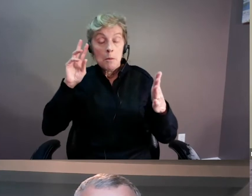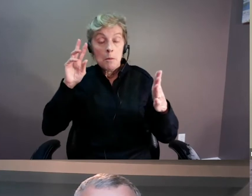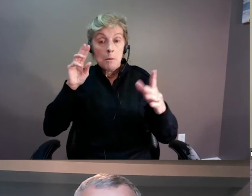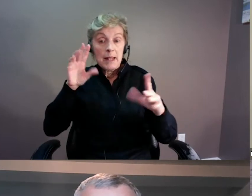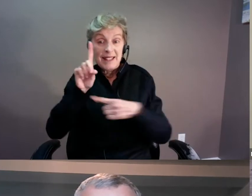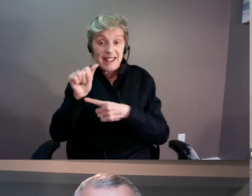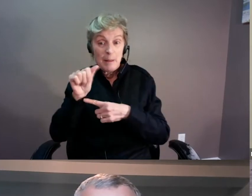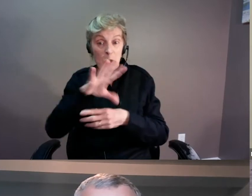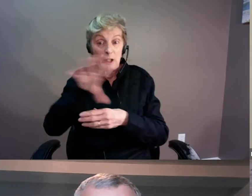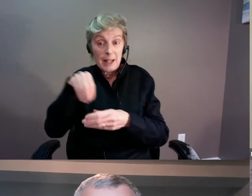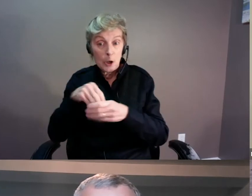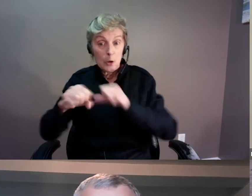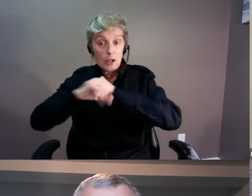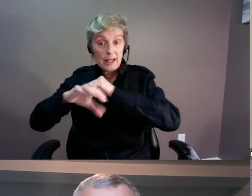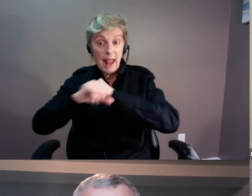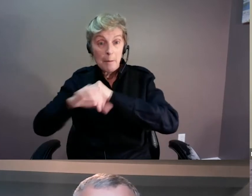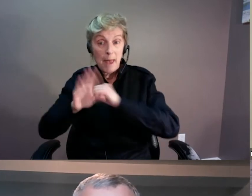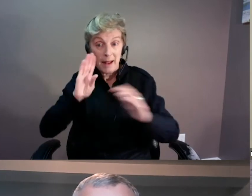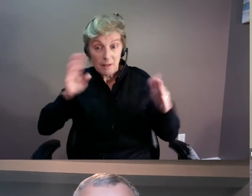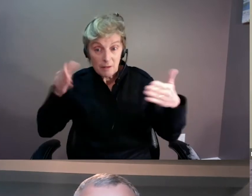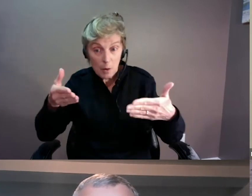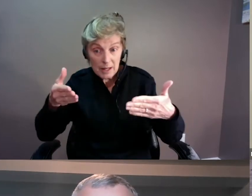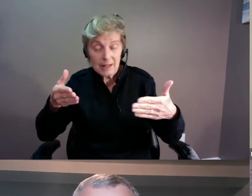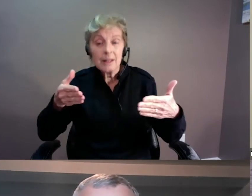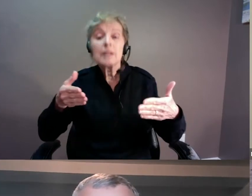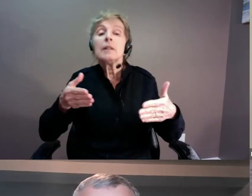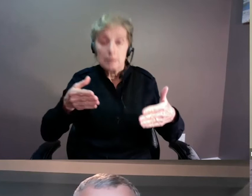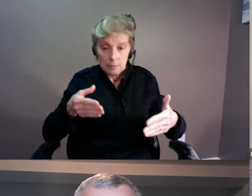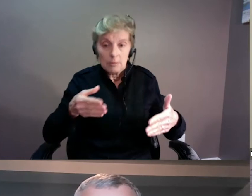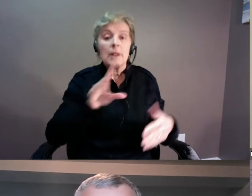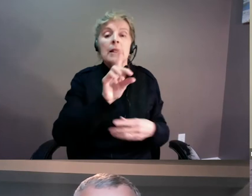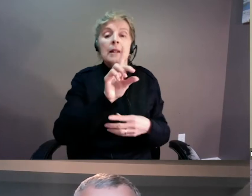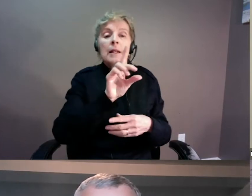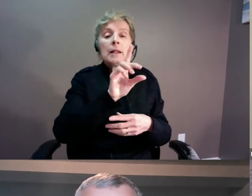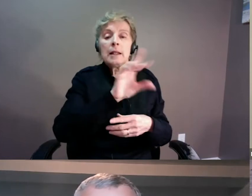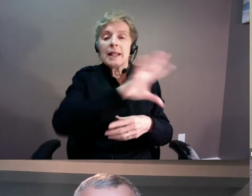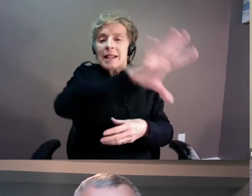it right into the center of the discussion, putting it ahead of all the others. And I think